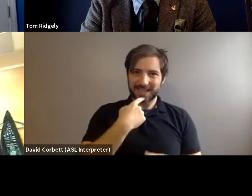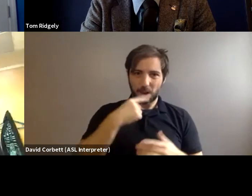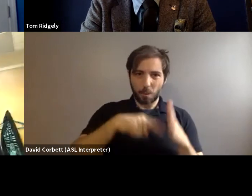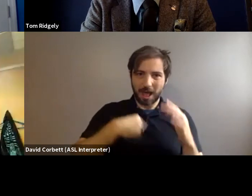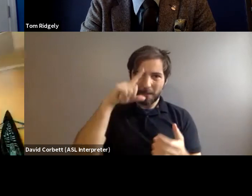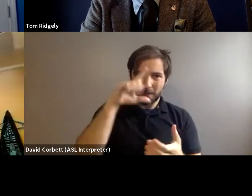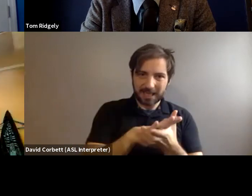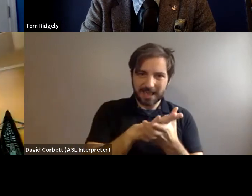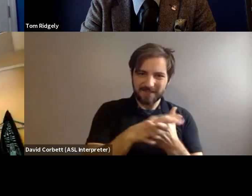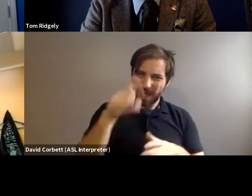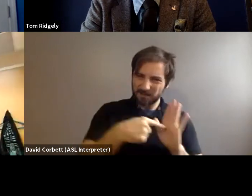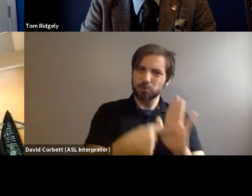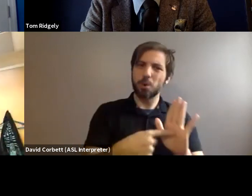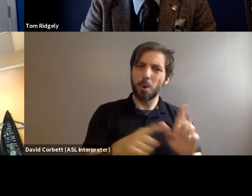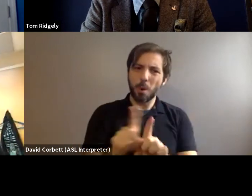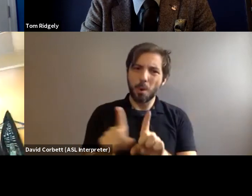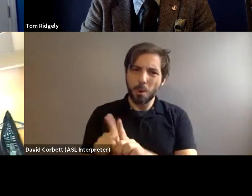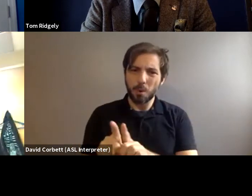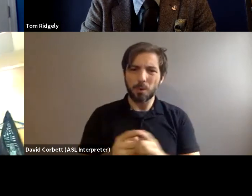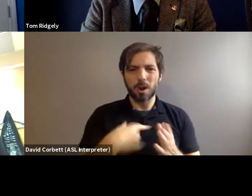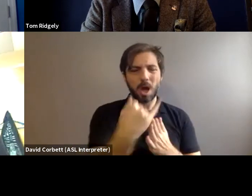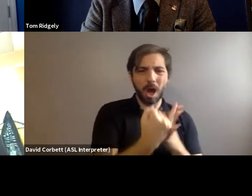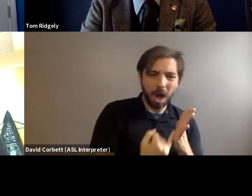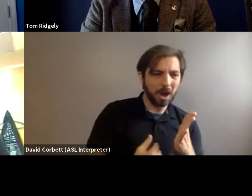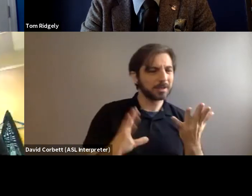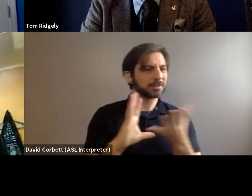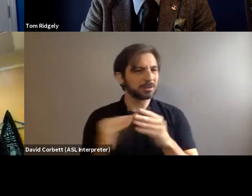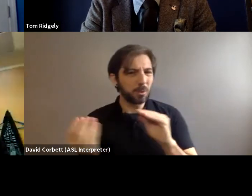we recognize that that art and stories and culture have this unique ability to bring